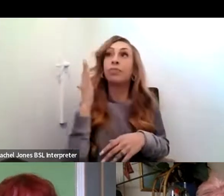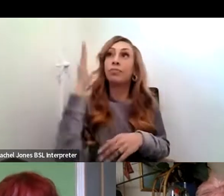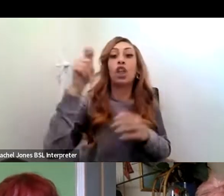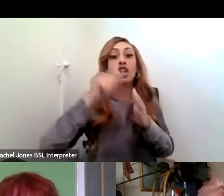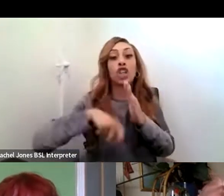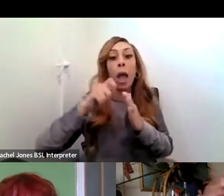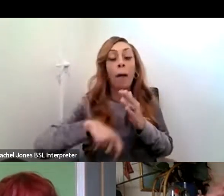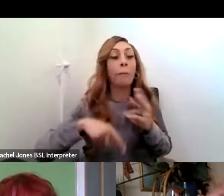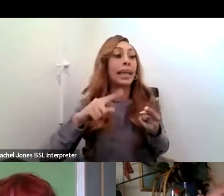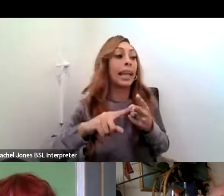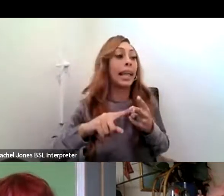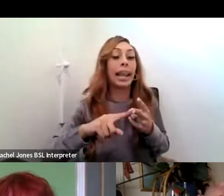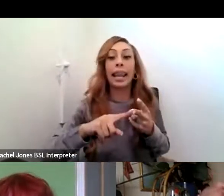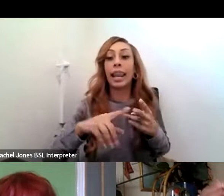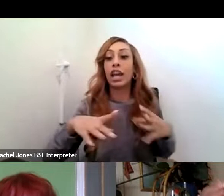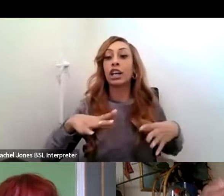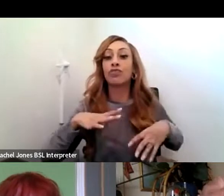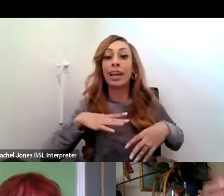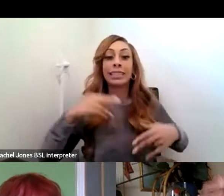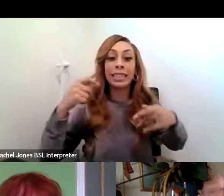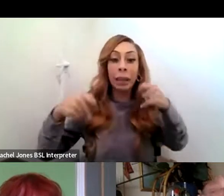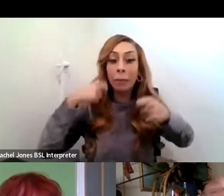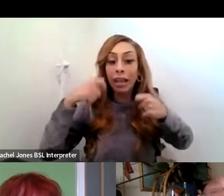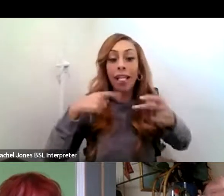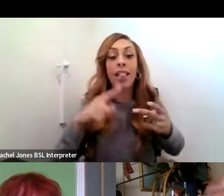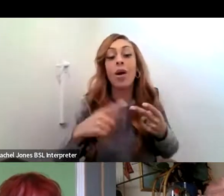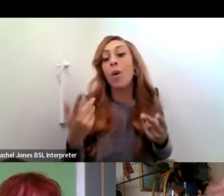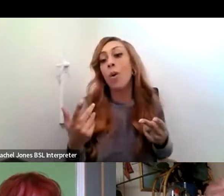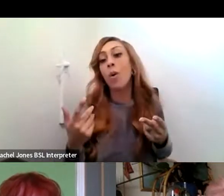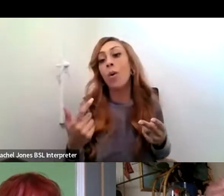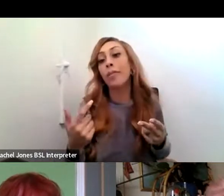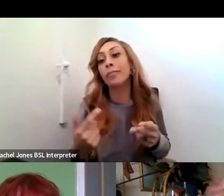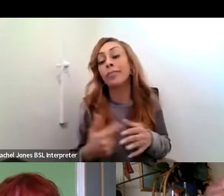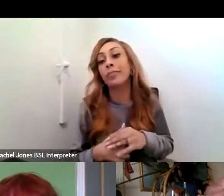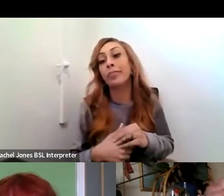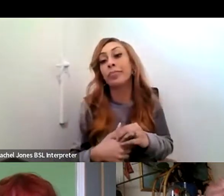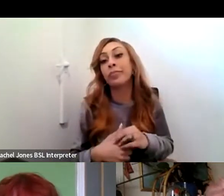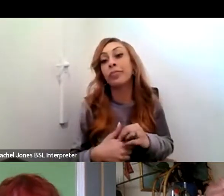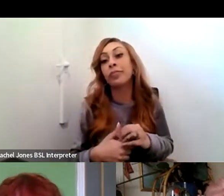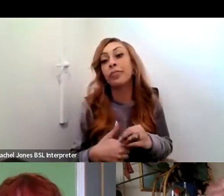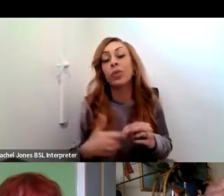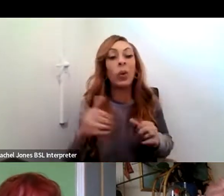or we get ready meals, or we have someone to do cleaning